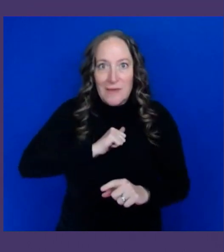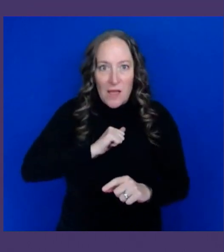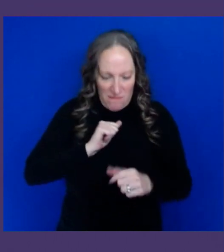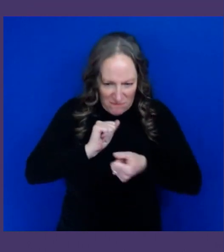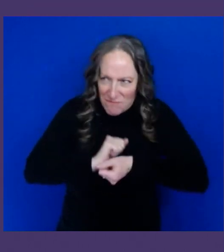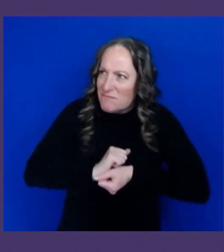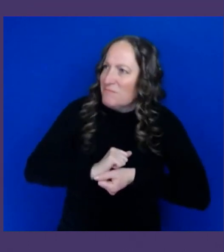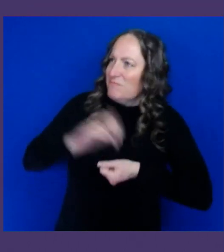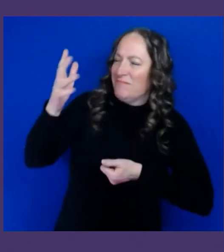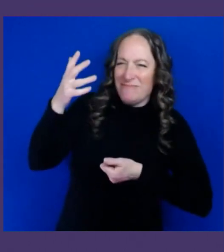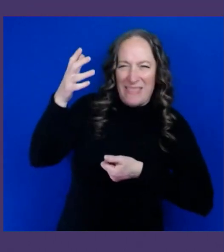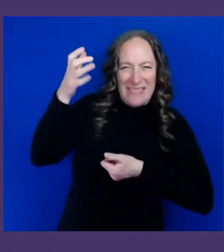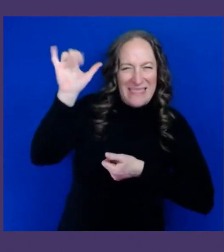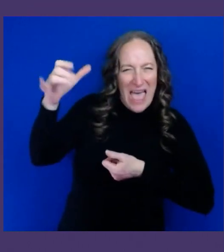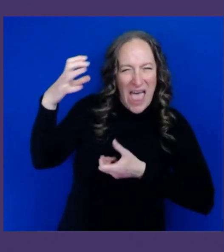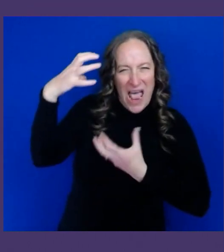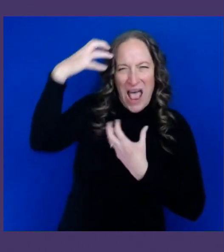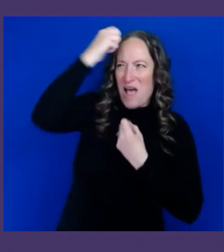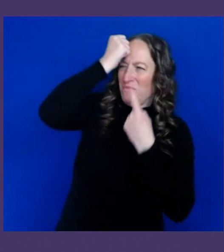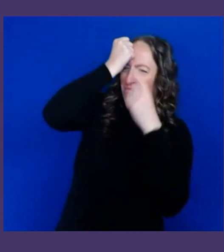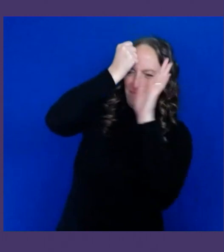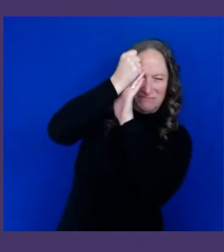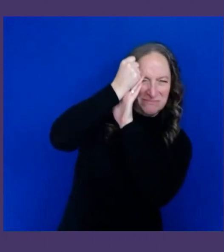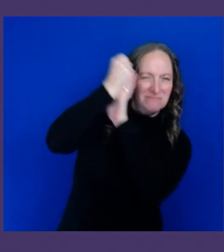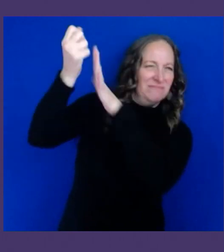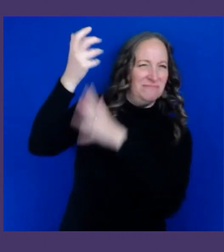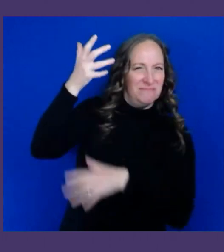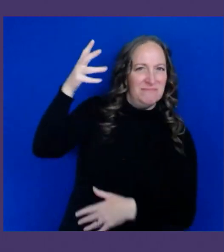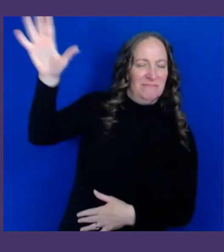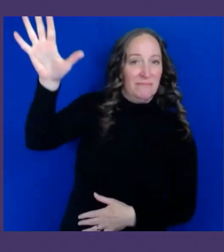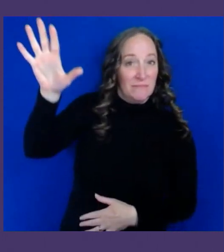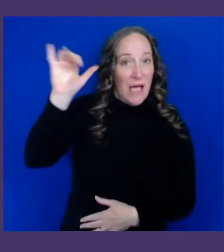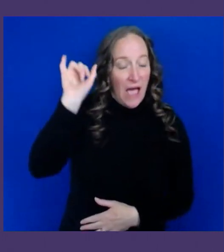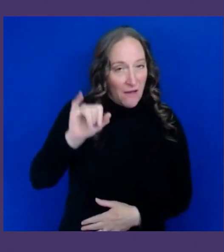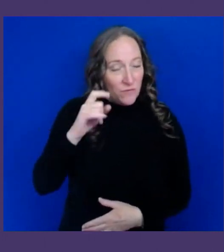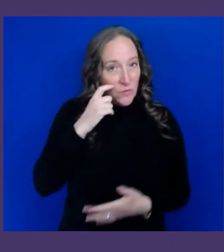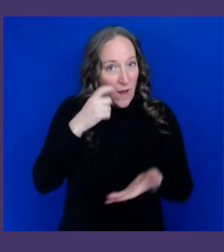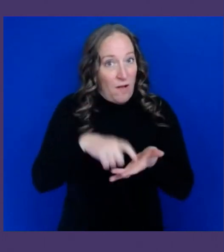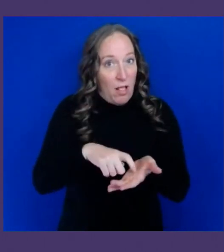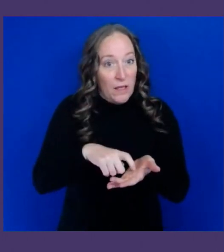there needs to be an acknowledgment that often, disabled people perpetrate ableism